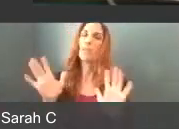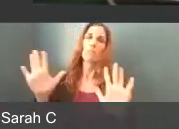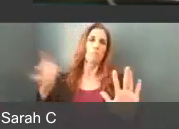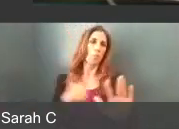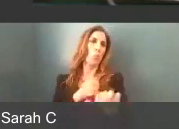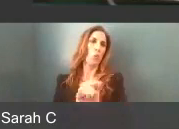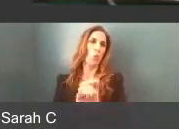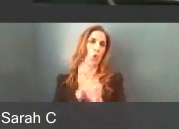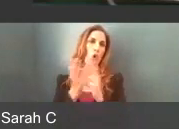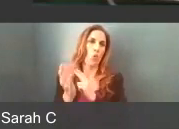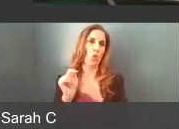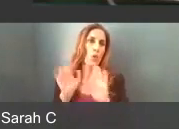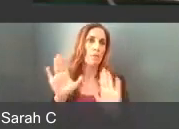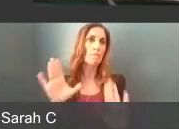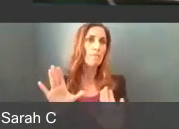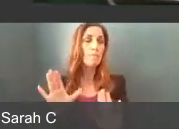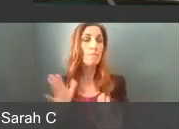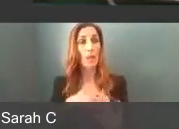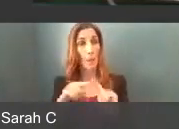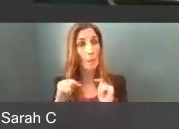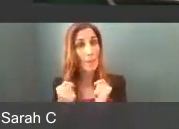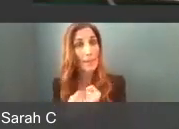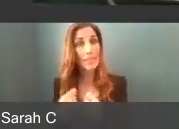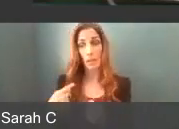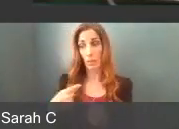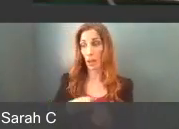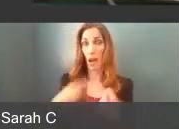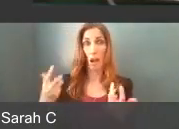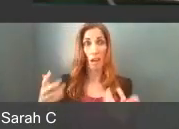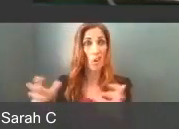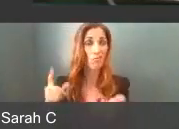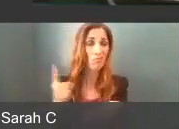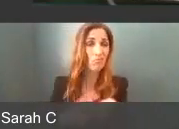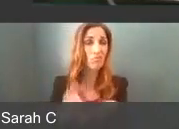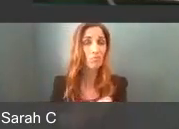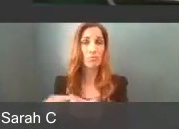My team and I have already spent the last week, we actually learned about this yesterday,